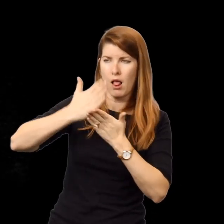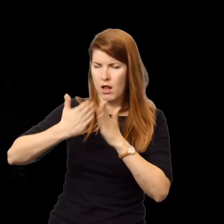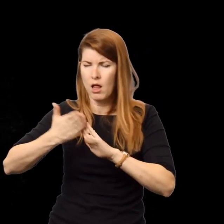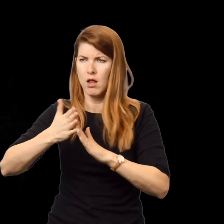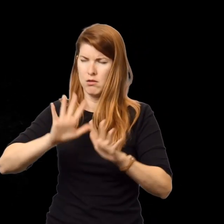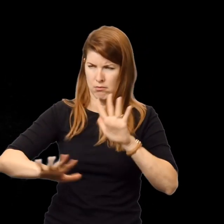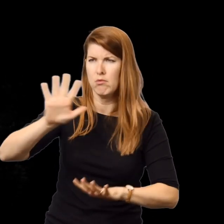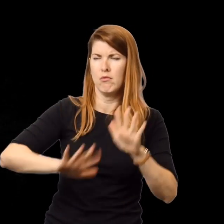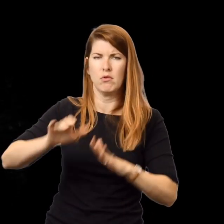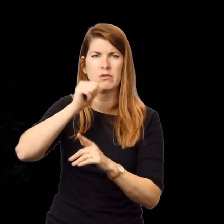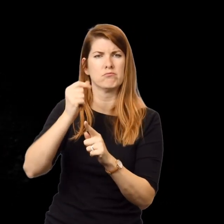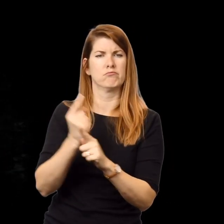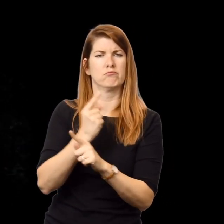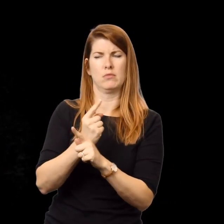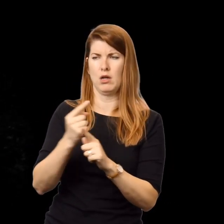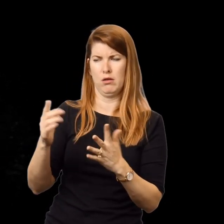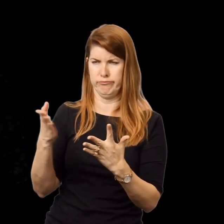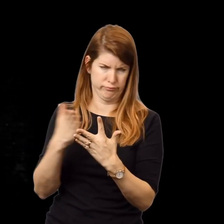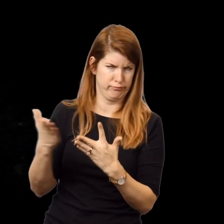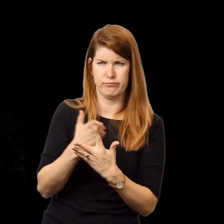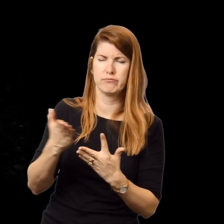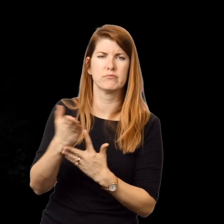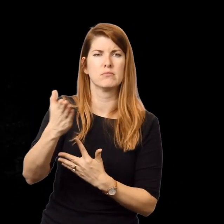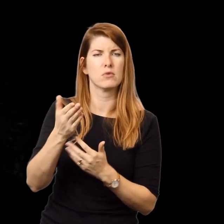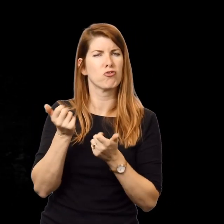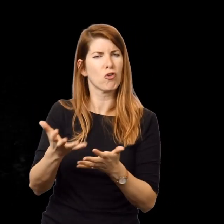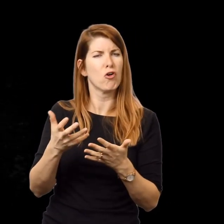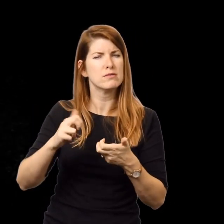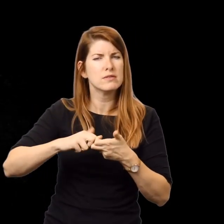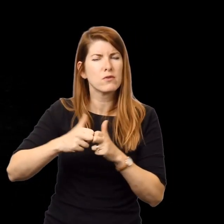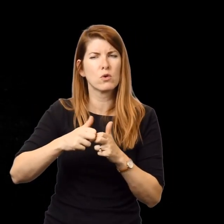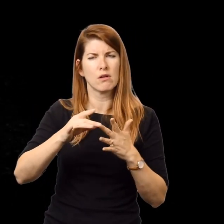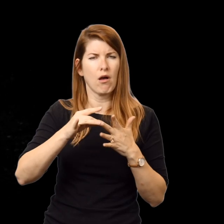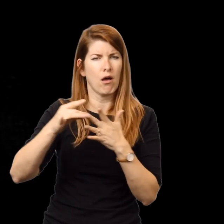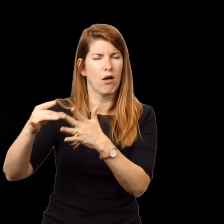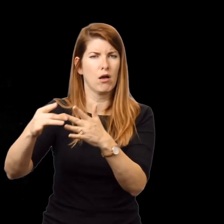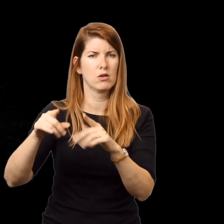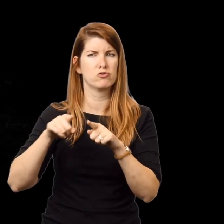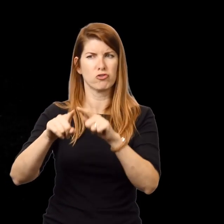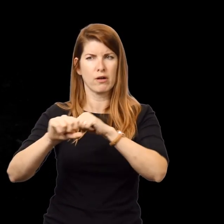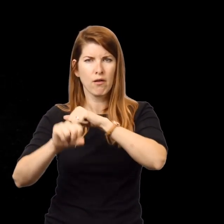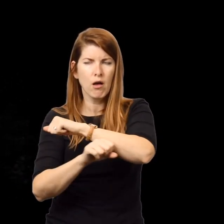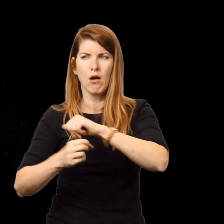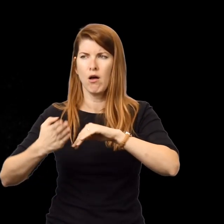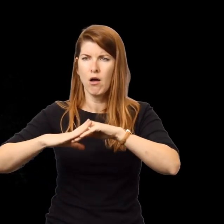or off as they're supposed to, and it causes significant difficulties to subsequent areas of development.